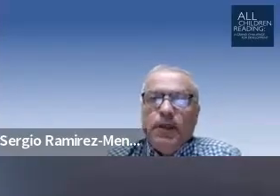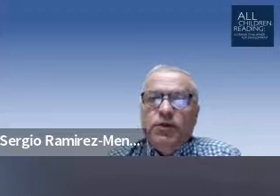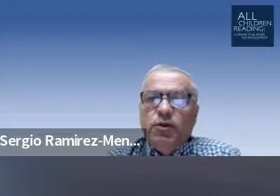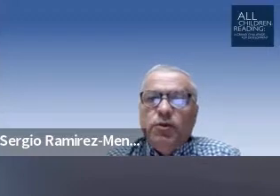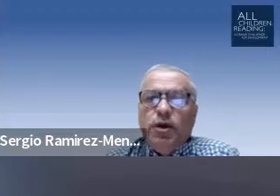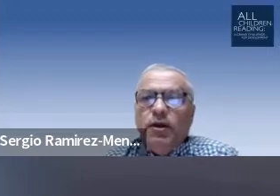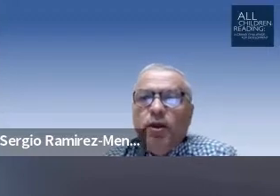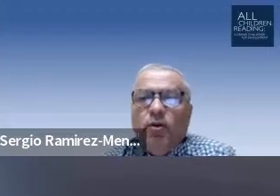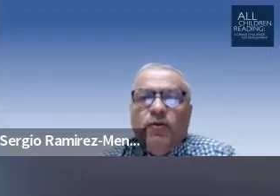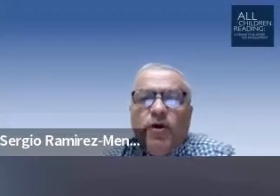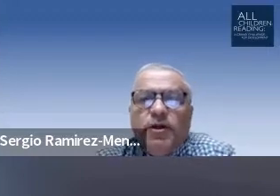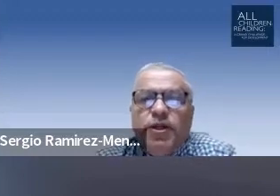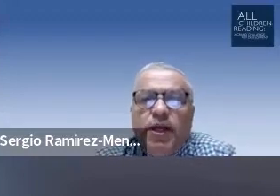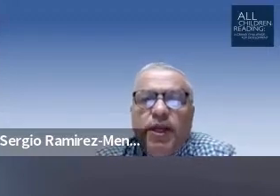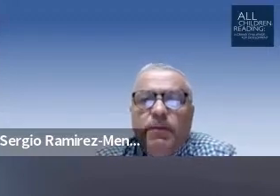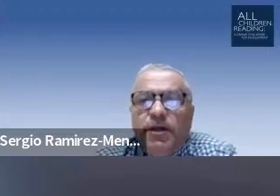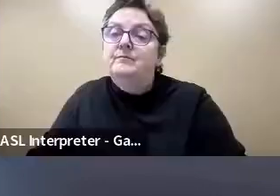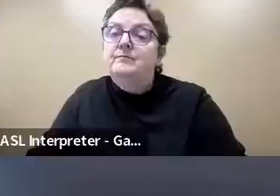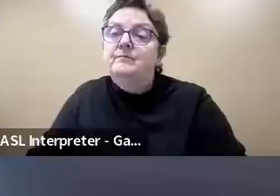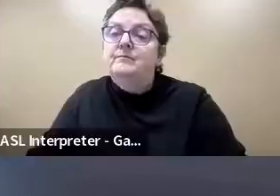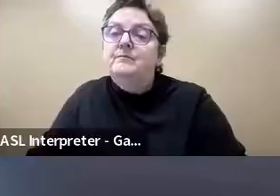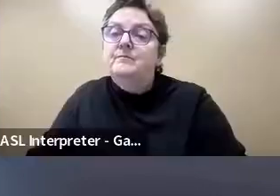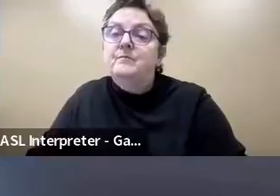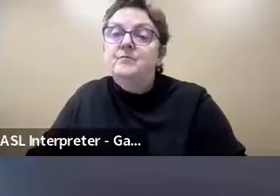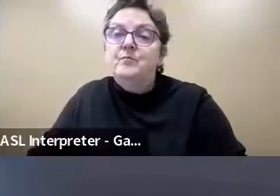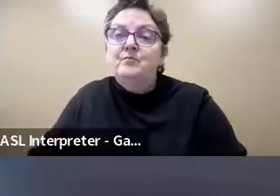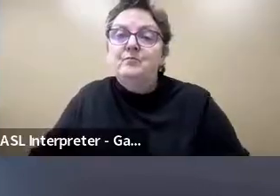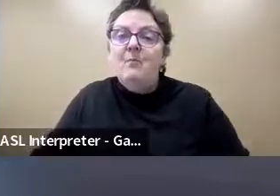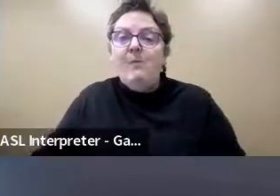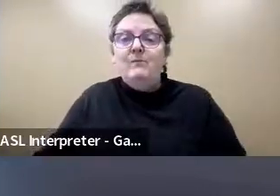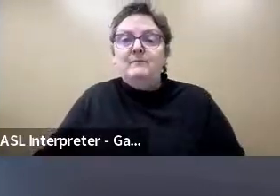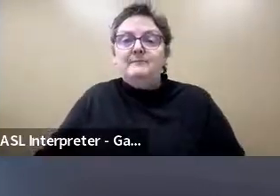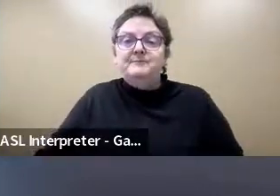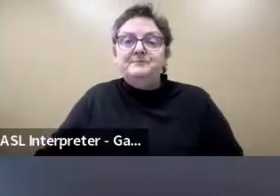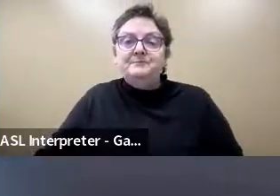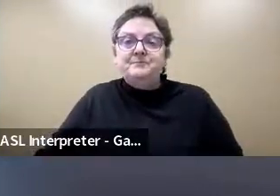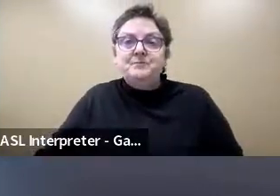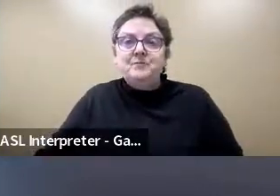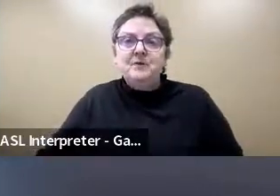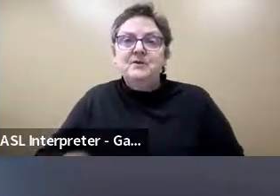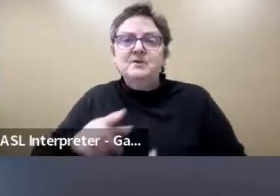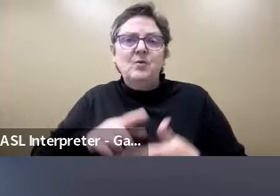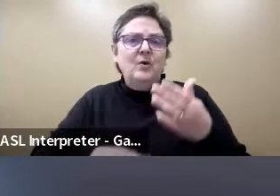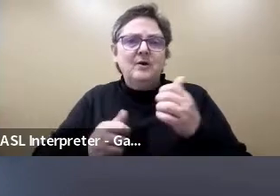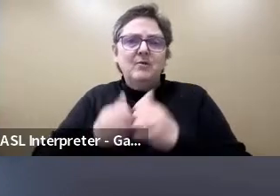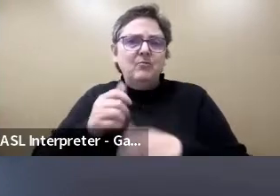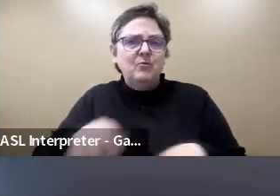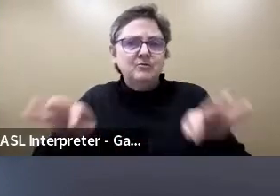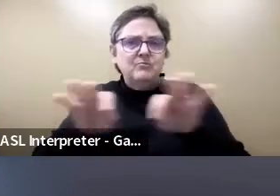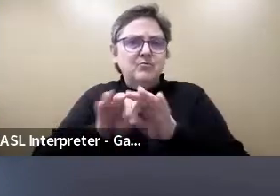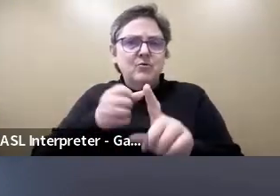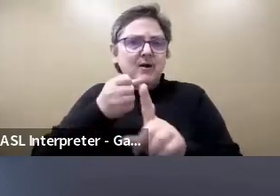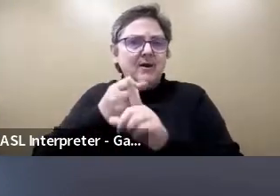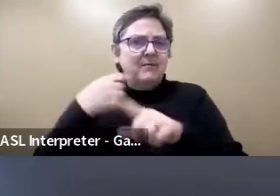So what are the overarching impacts to date? First, in All Children Reading,